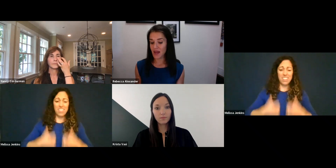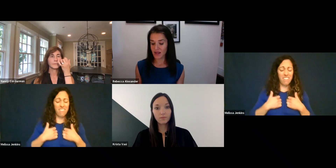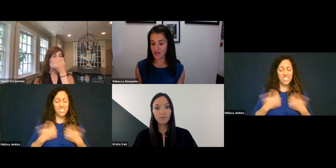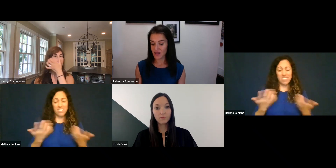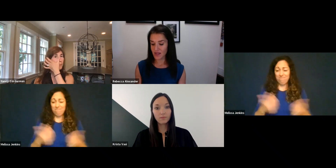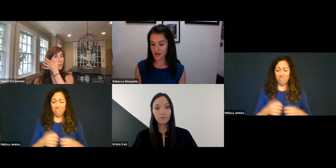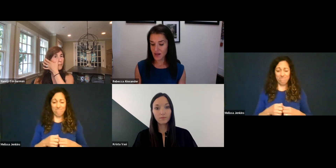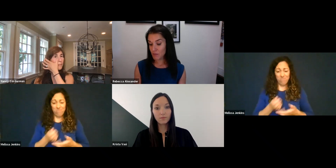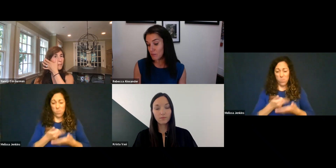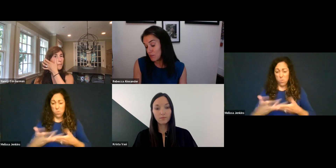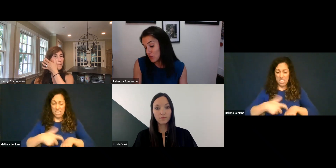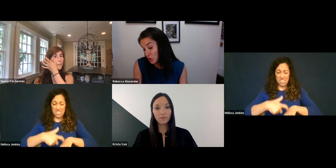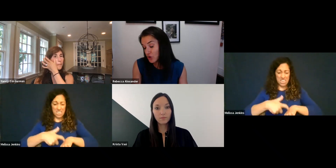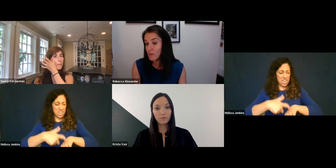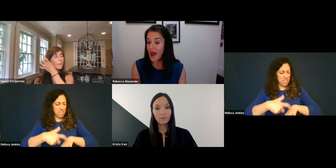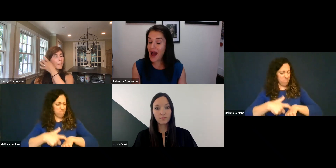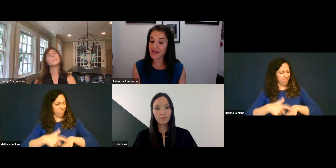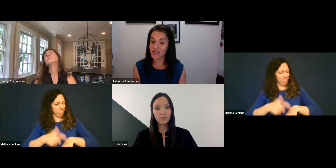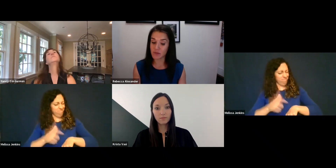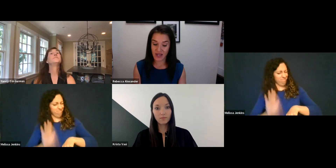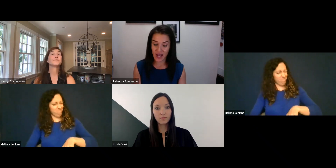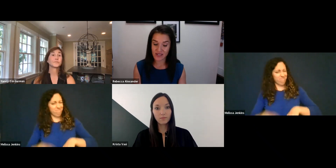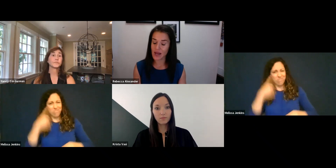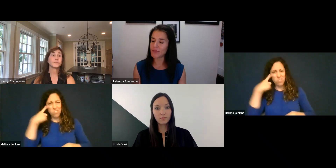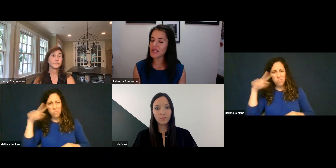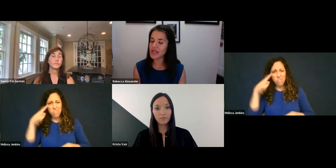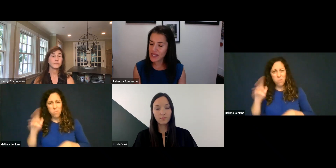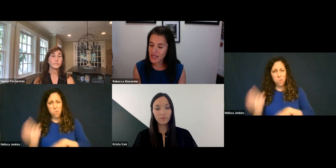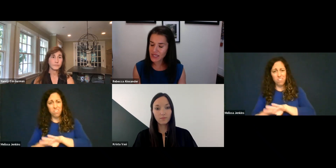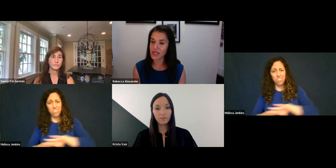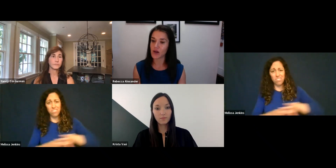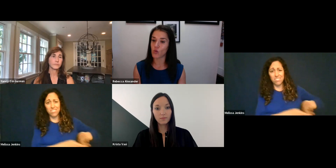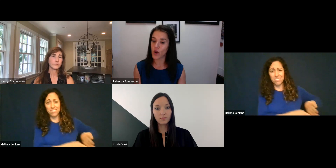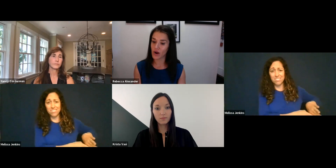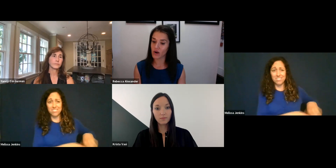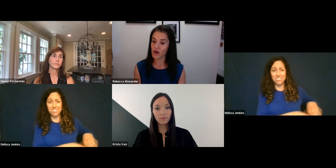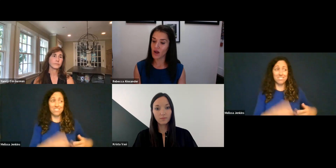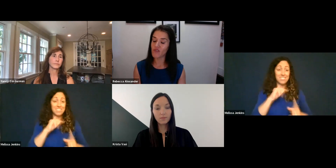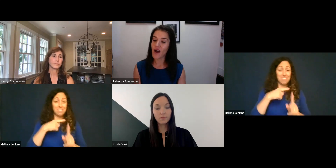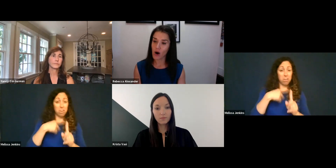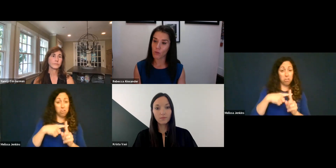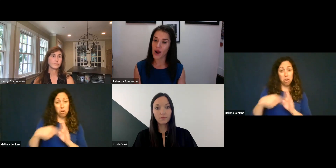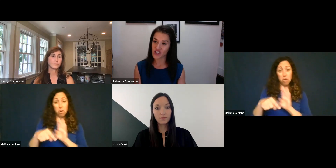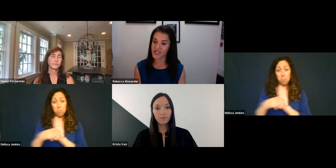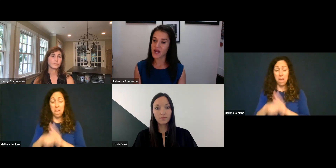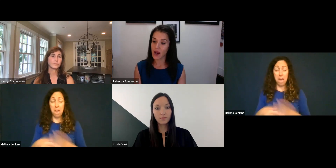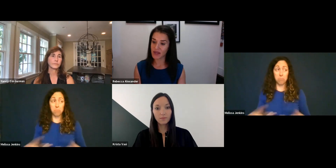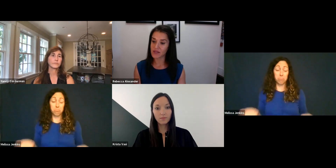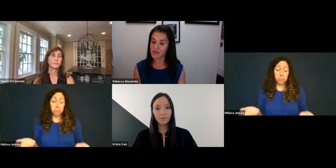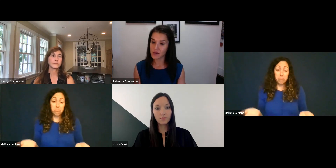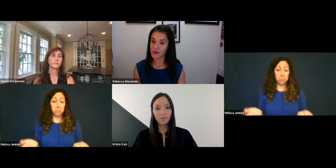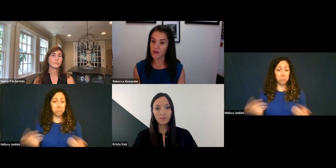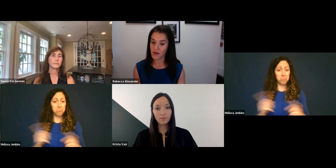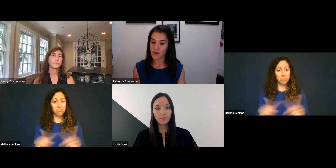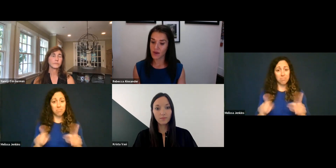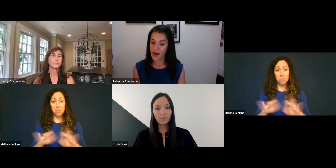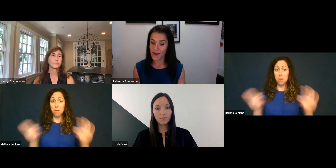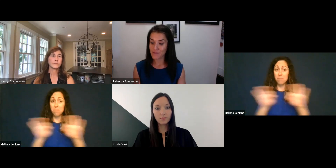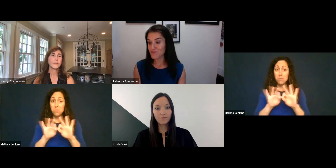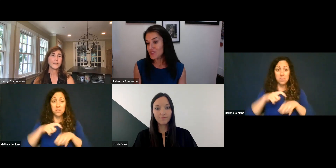And I think that good or bad, it's because I'm keenly aware of how precious time is.